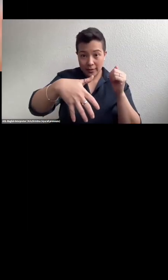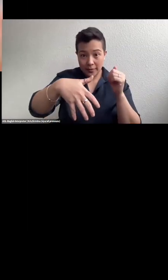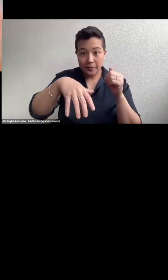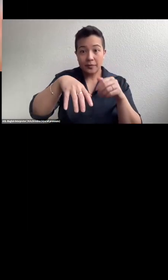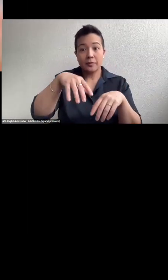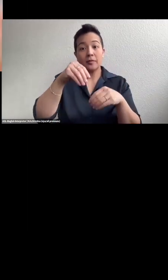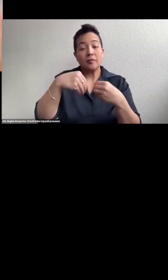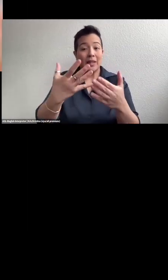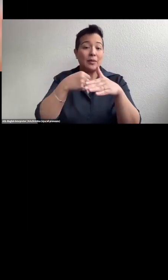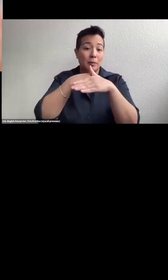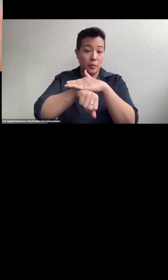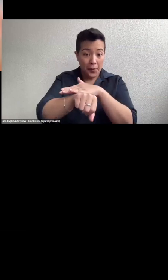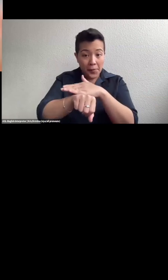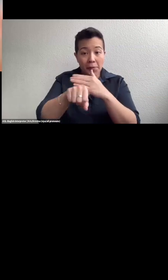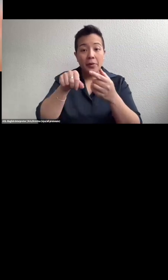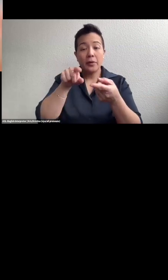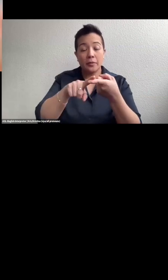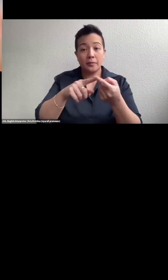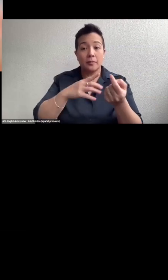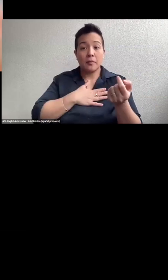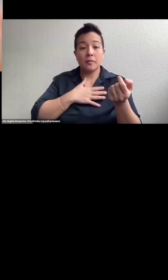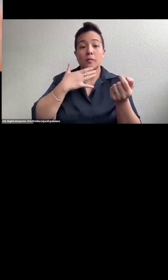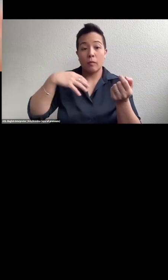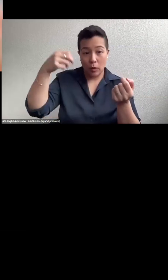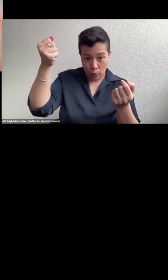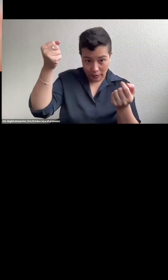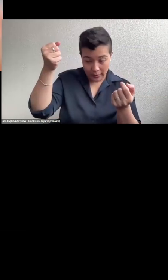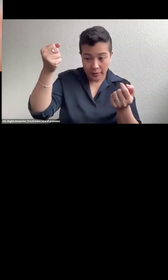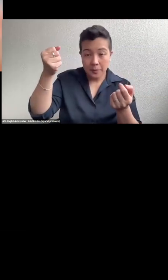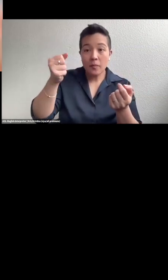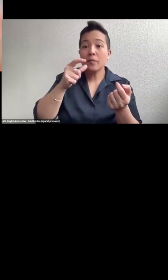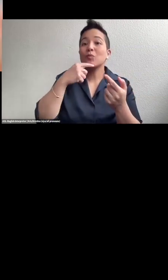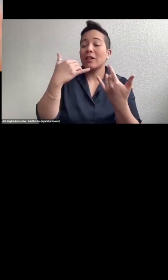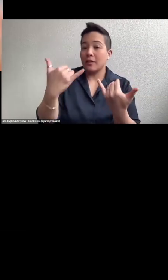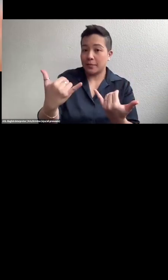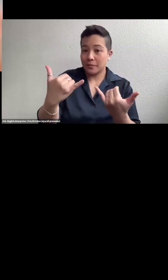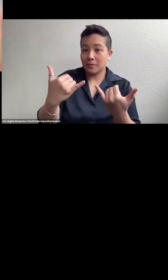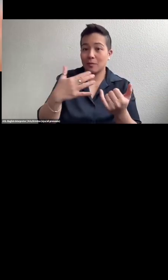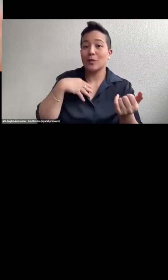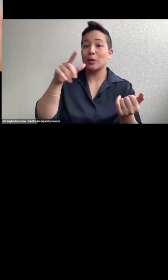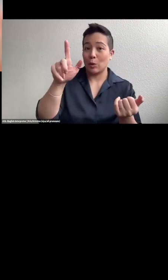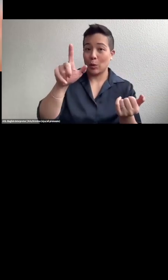birth to my oldest, who is now my 21-year-old kidult.